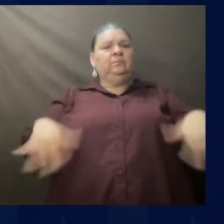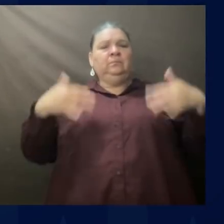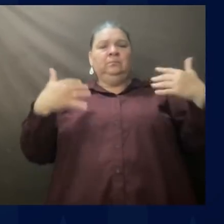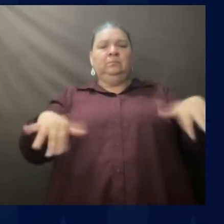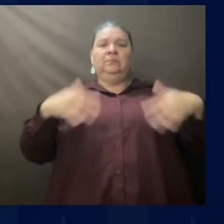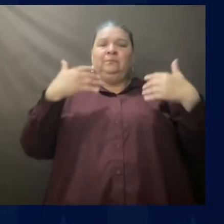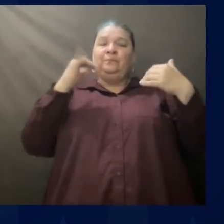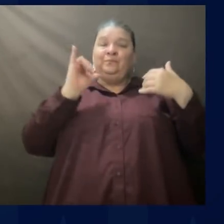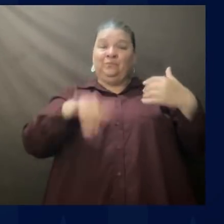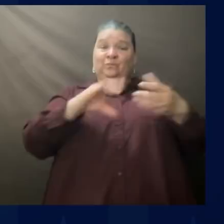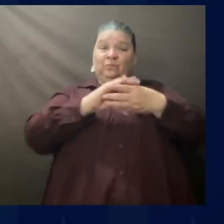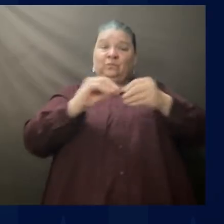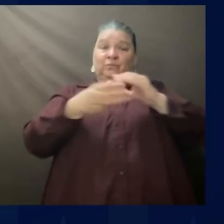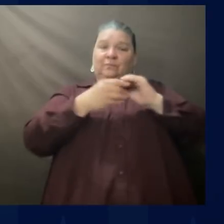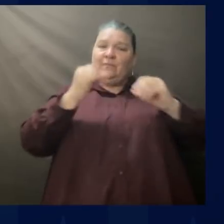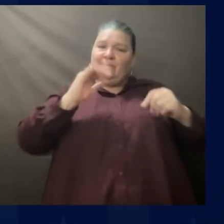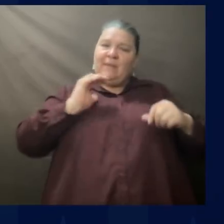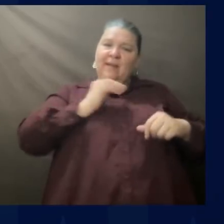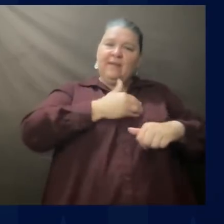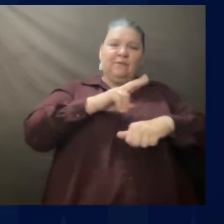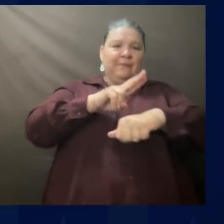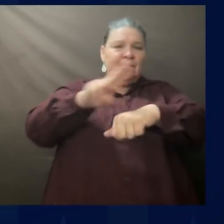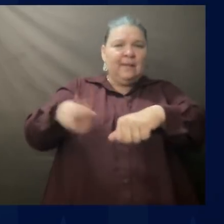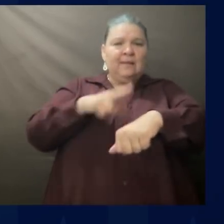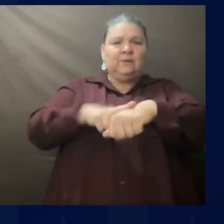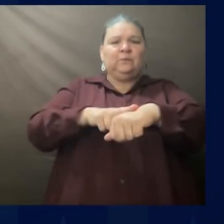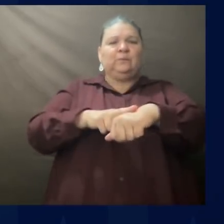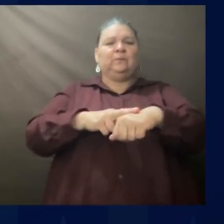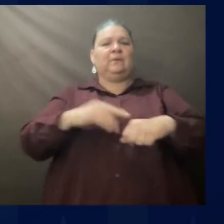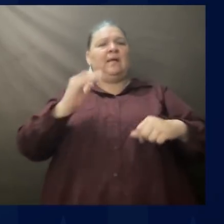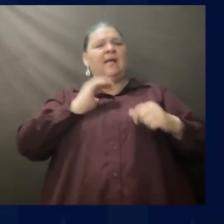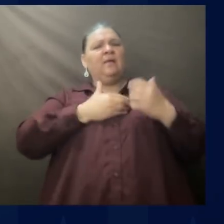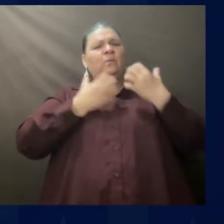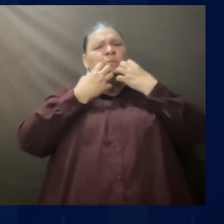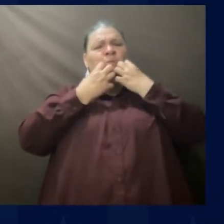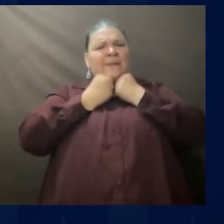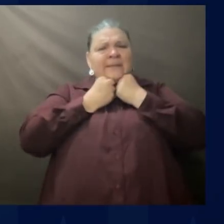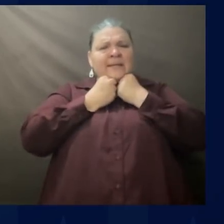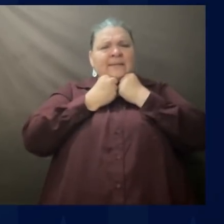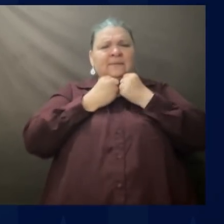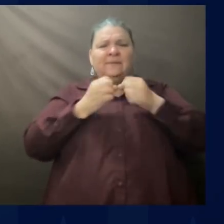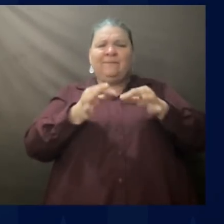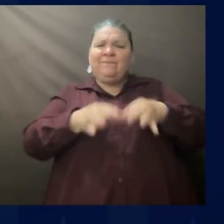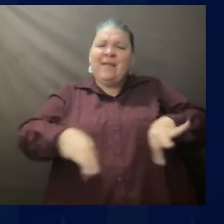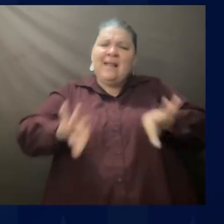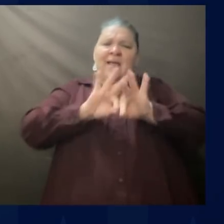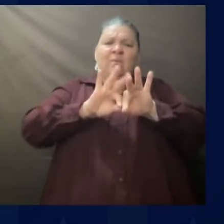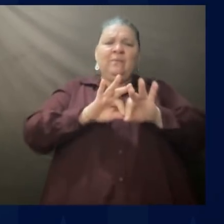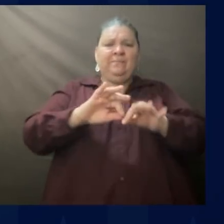And behind every fallen soldier, sailor, airman, and marine is a family,